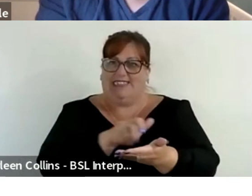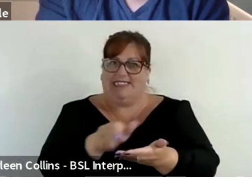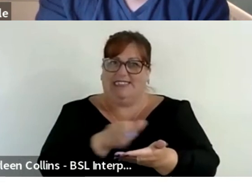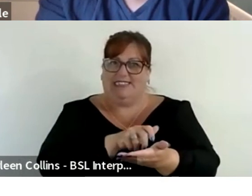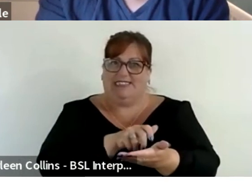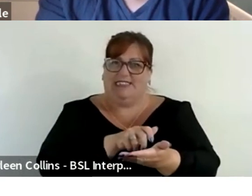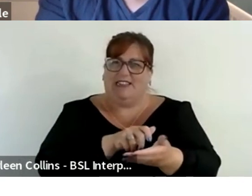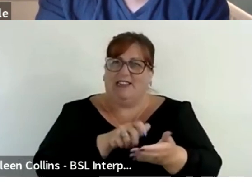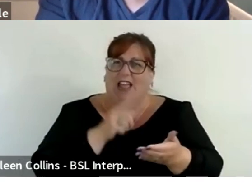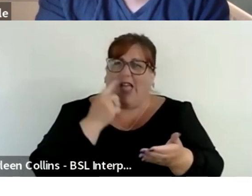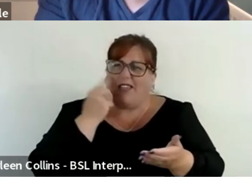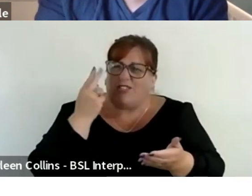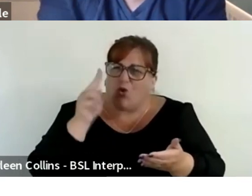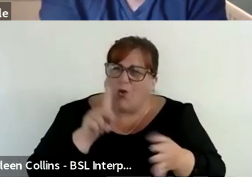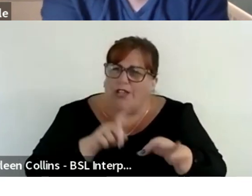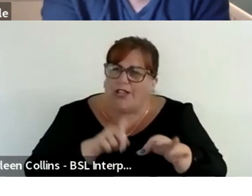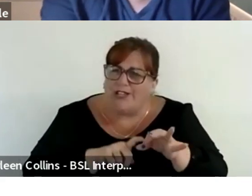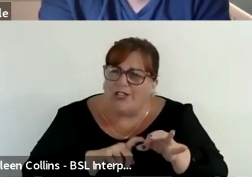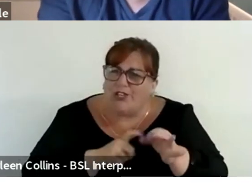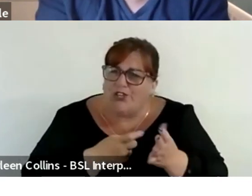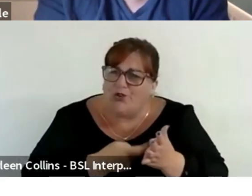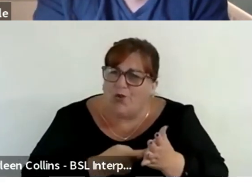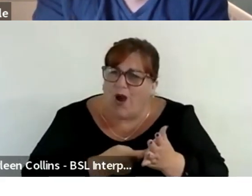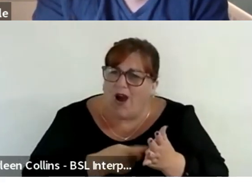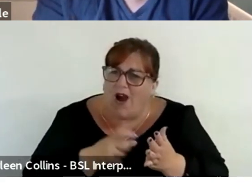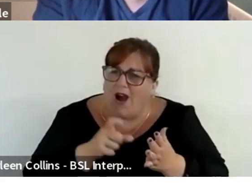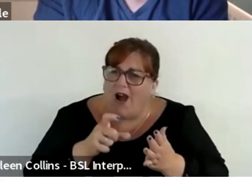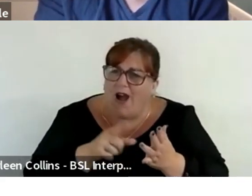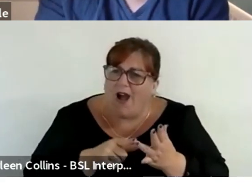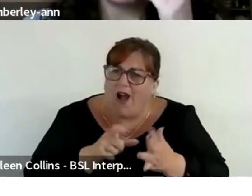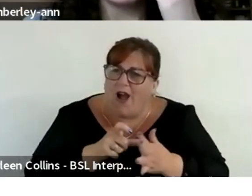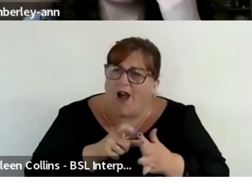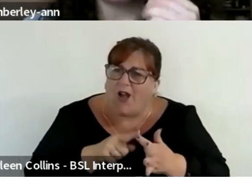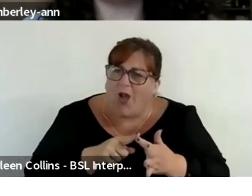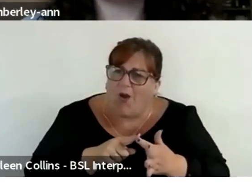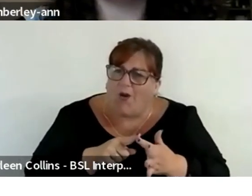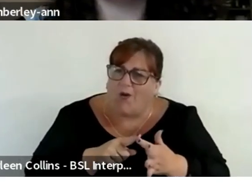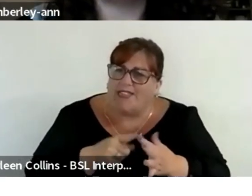Kim, explain what that does, please. Of course.